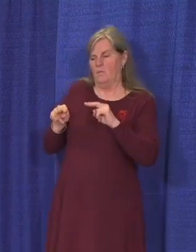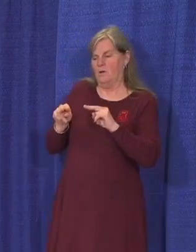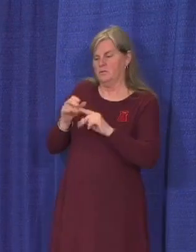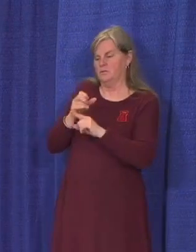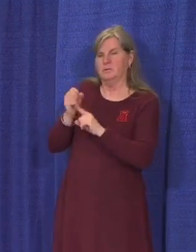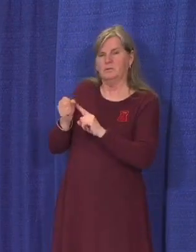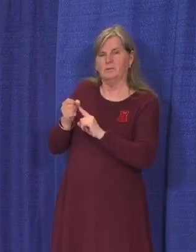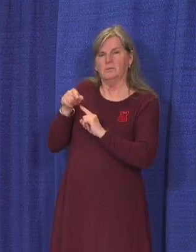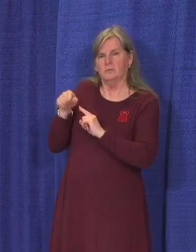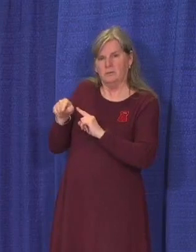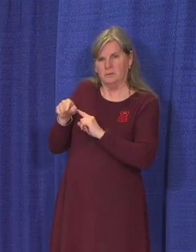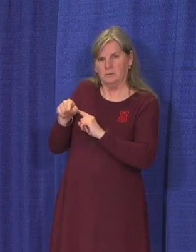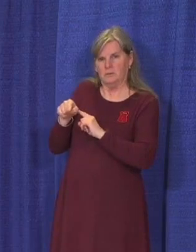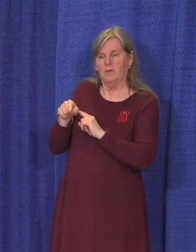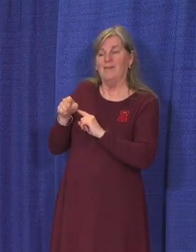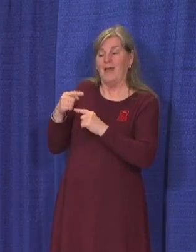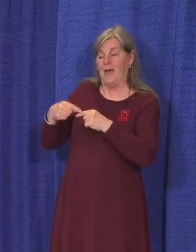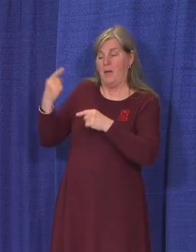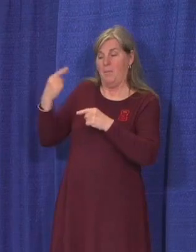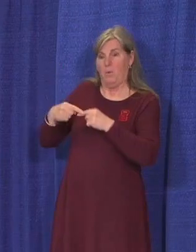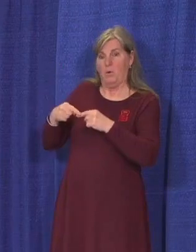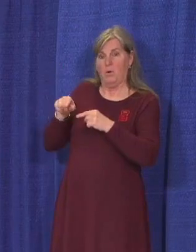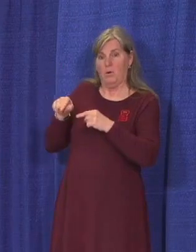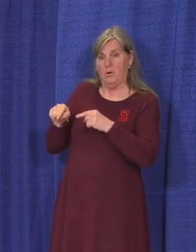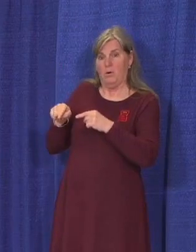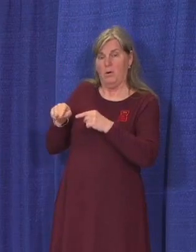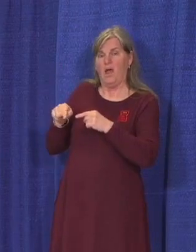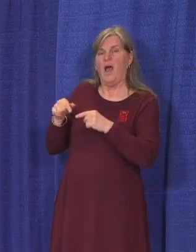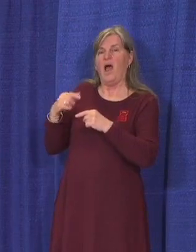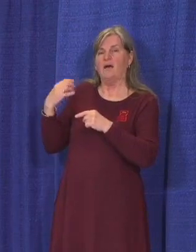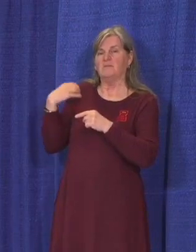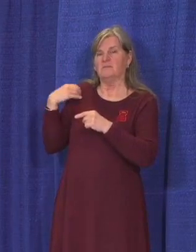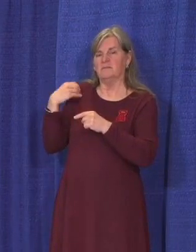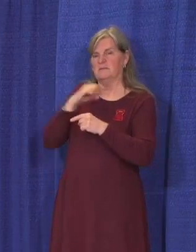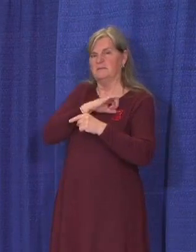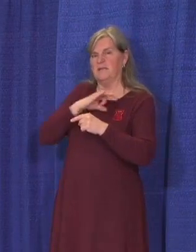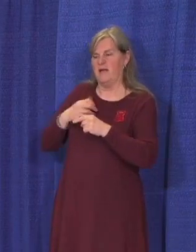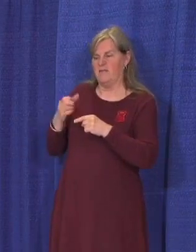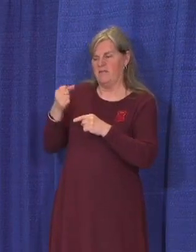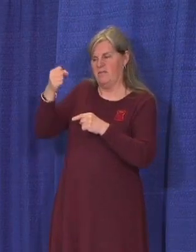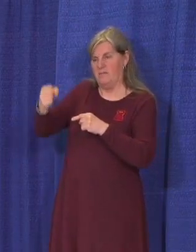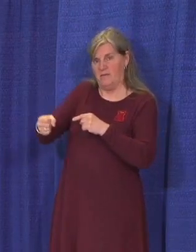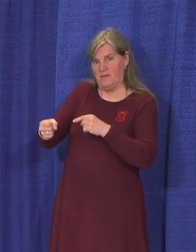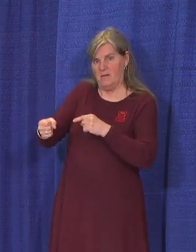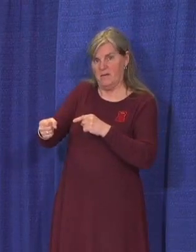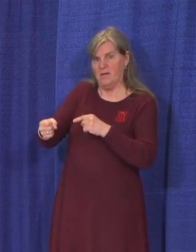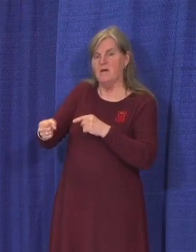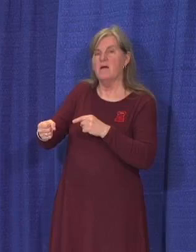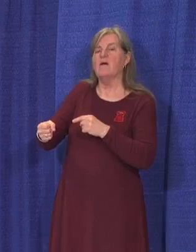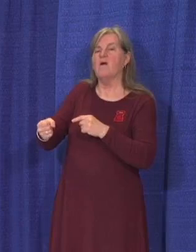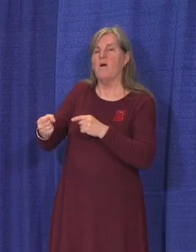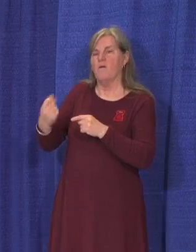the hours at the border.